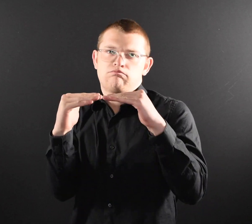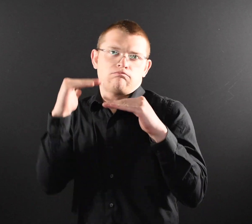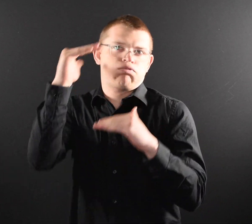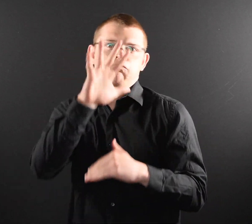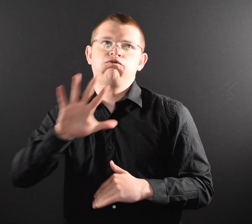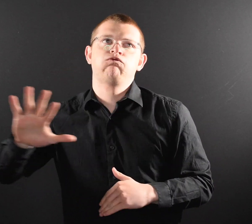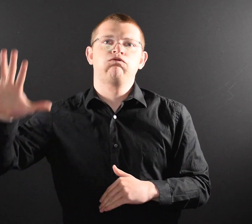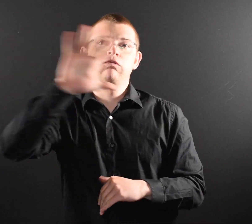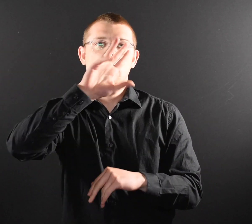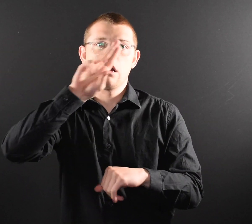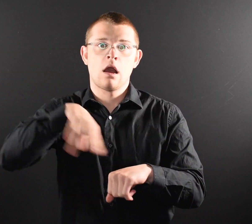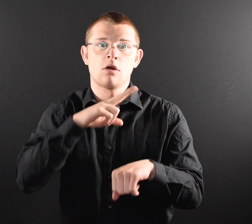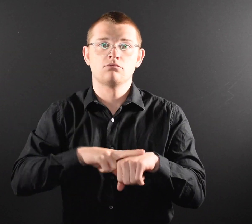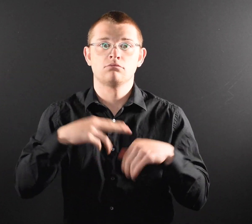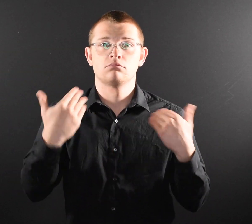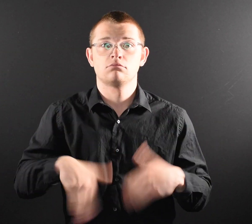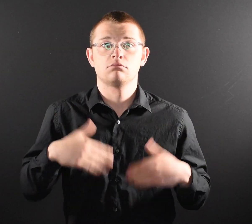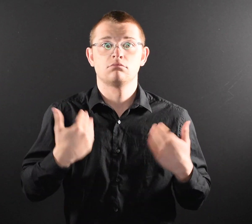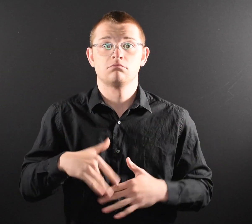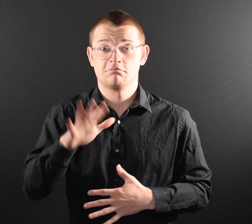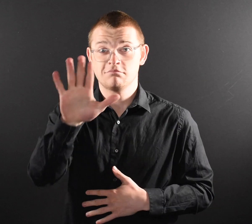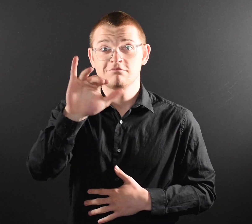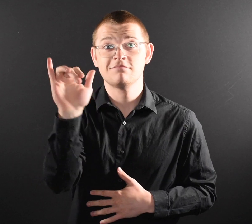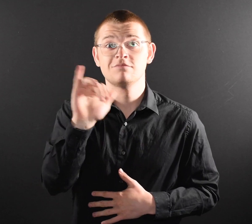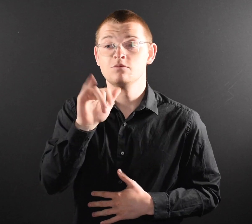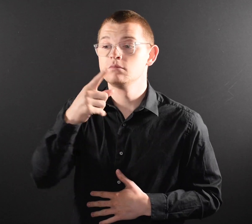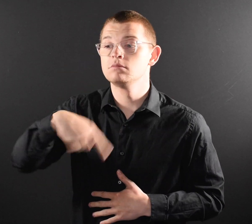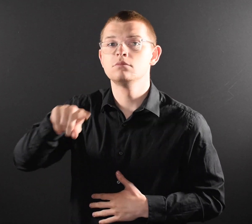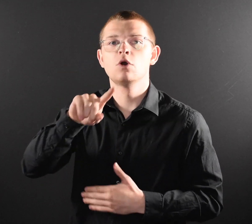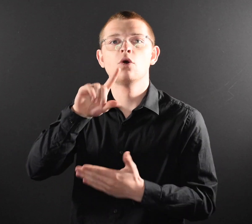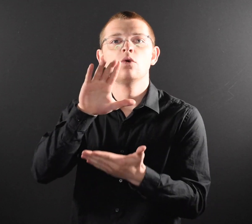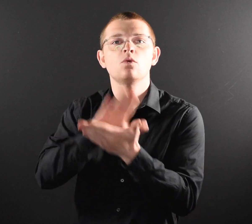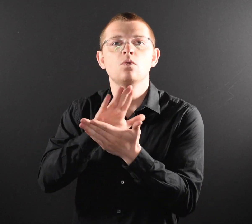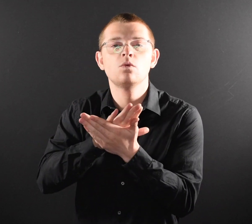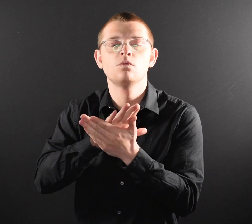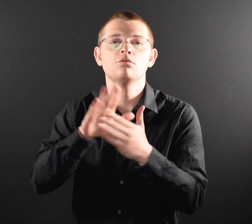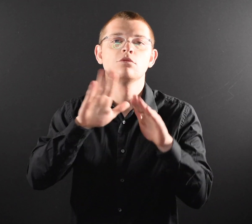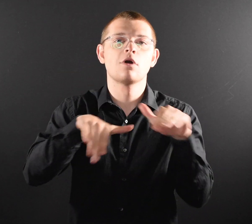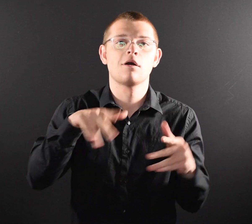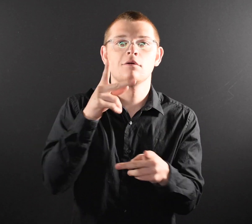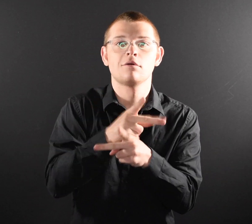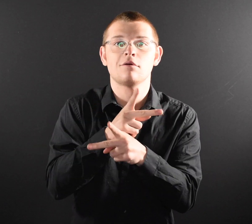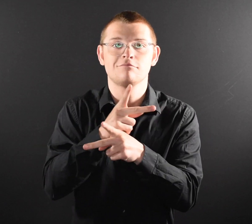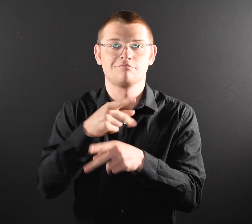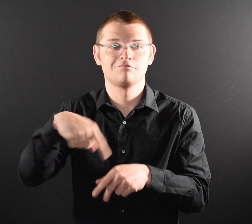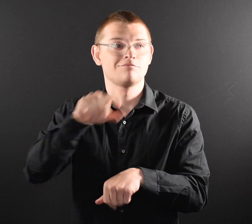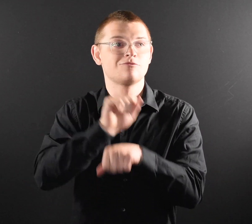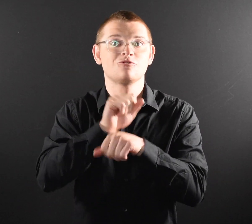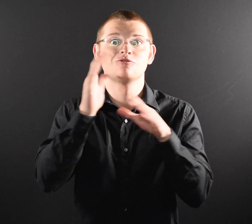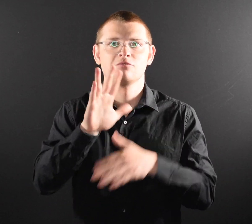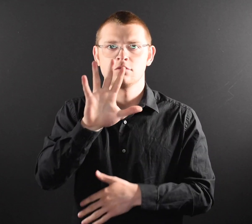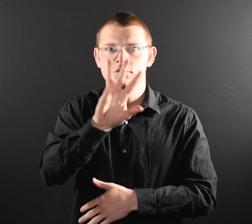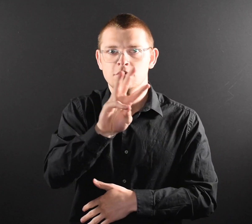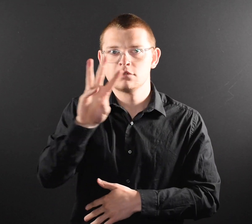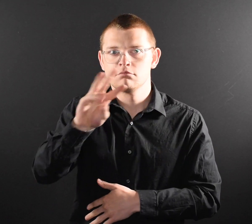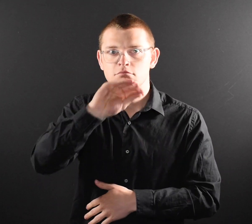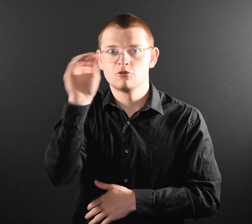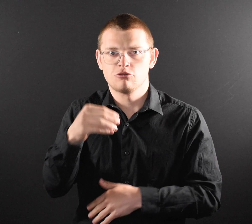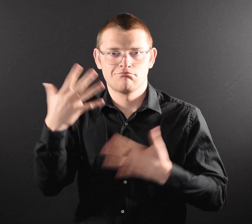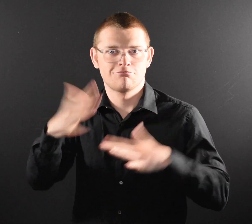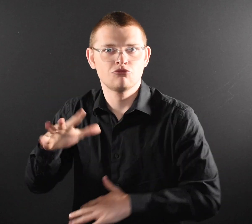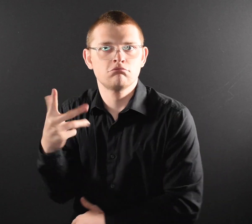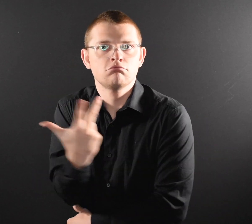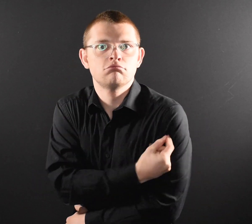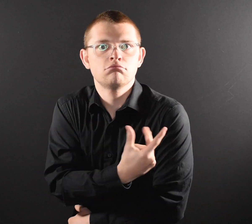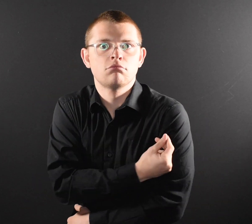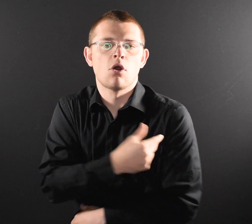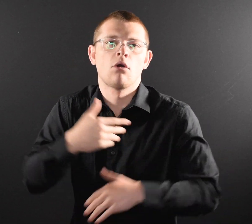the nation. We have also vaccinated at least 66% of our school and child care personnel.